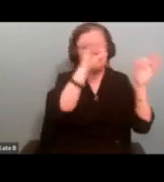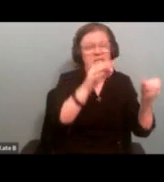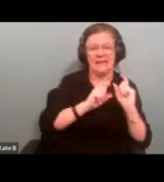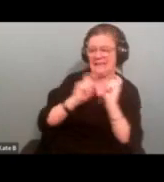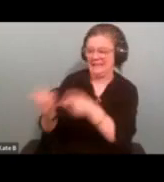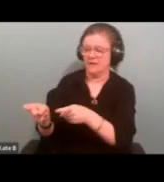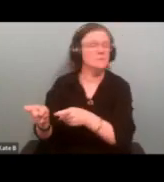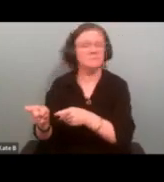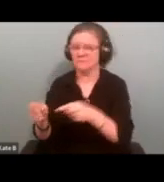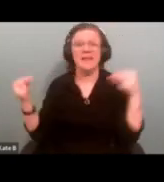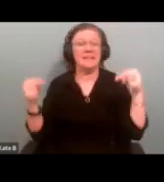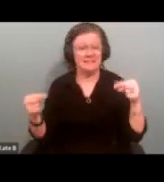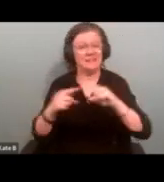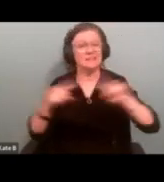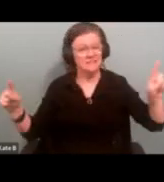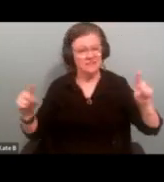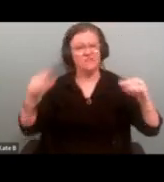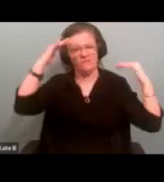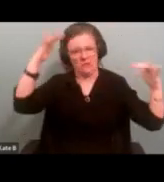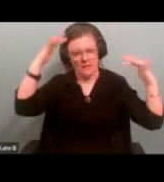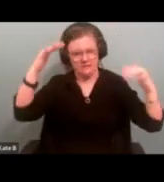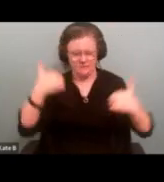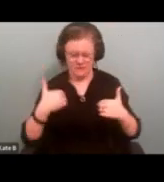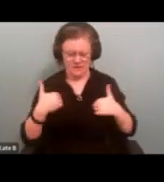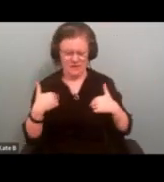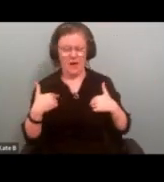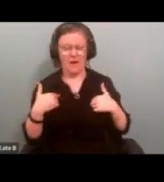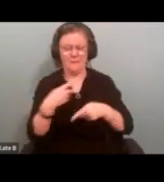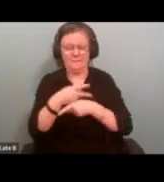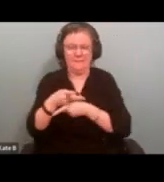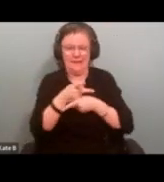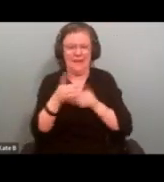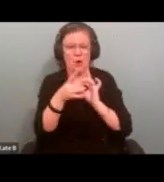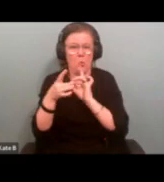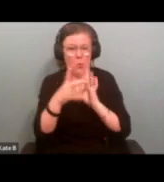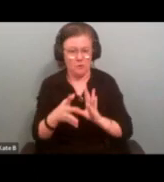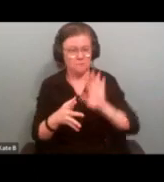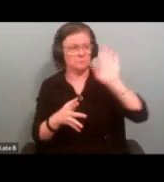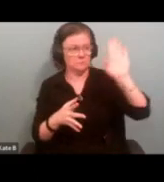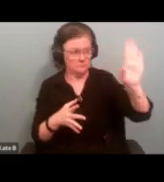So in wraparound the care coordinator serves as a guide who oversees the team process,